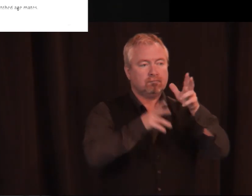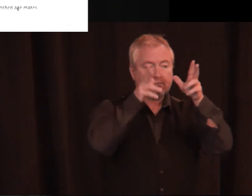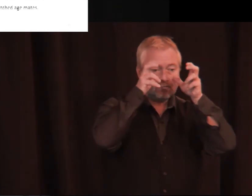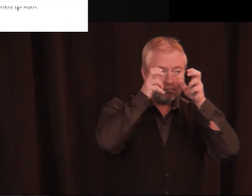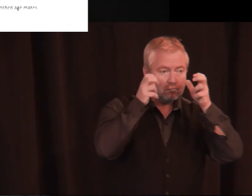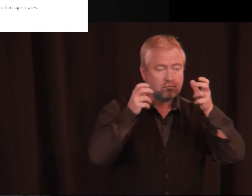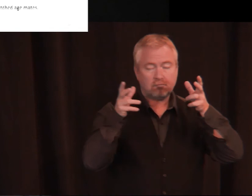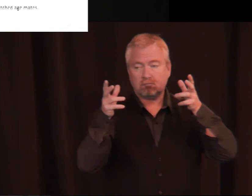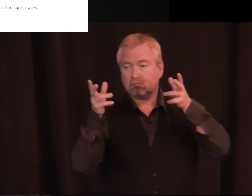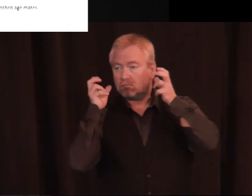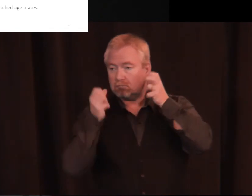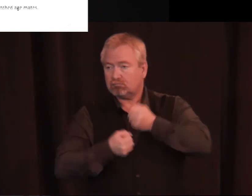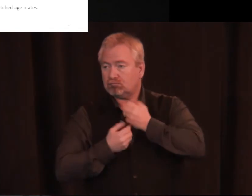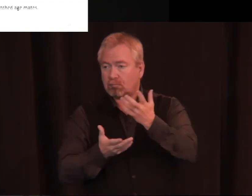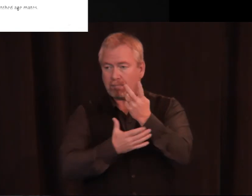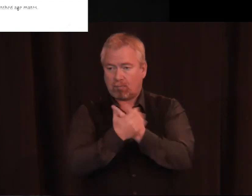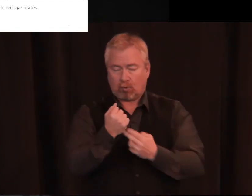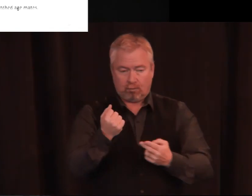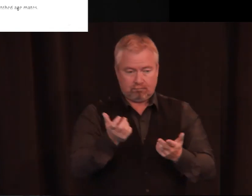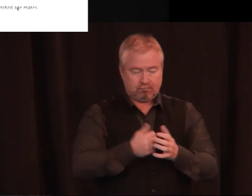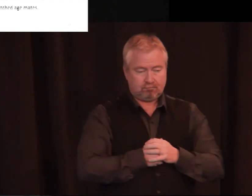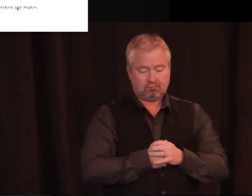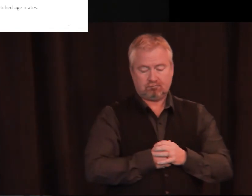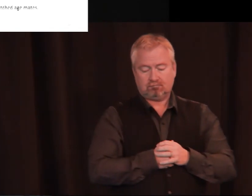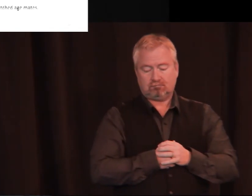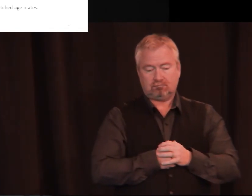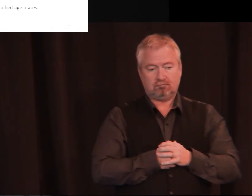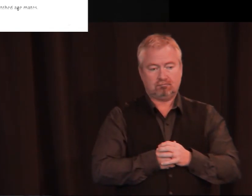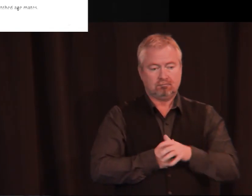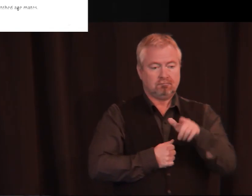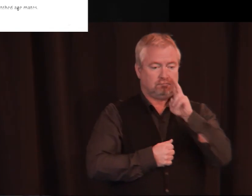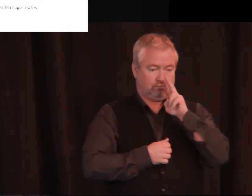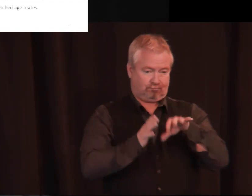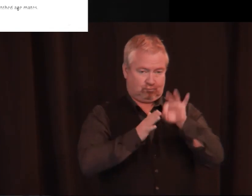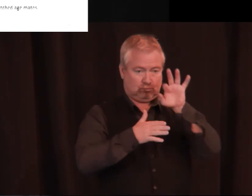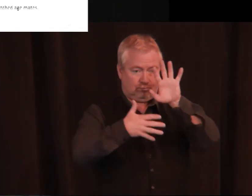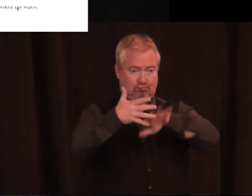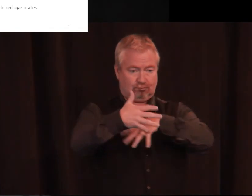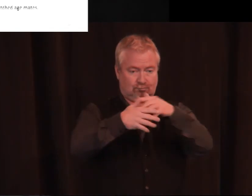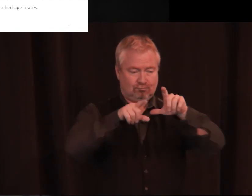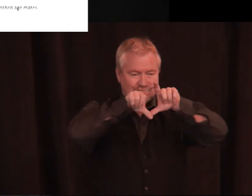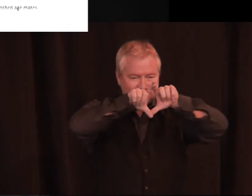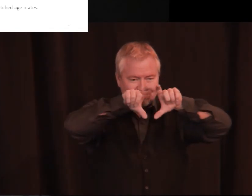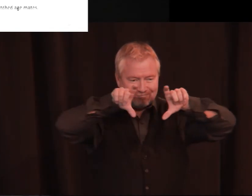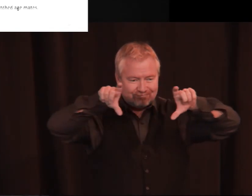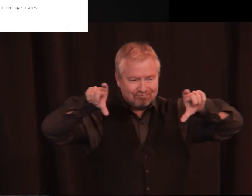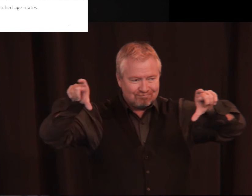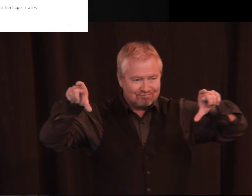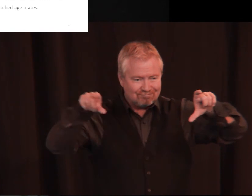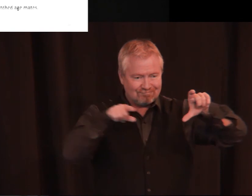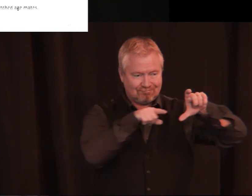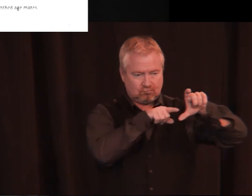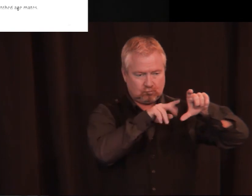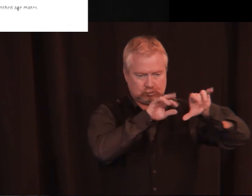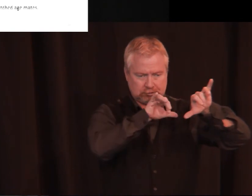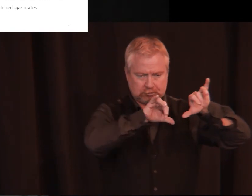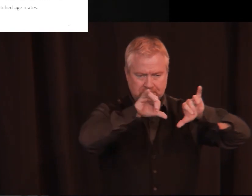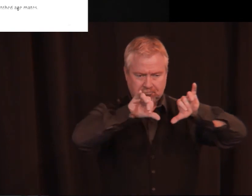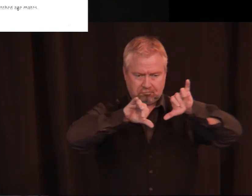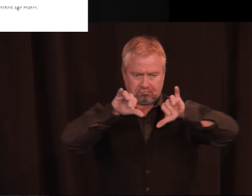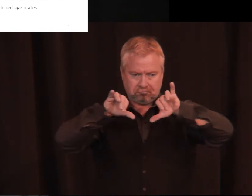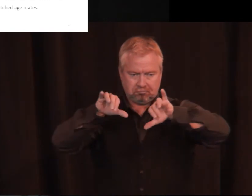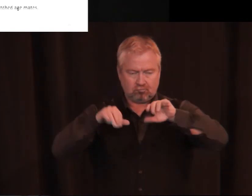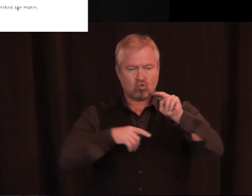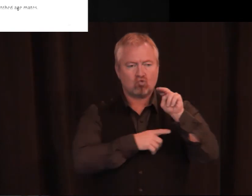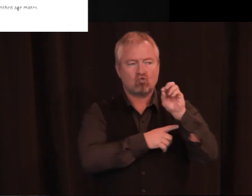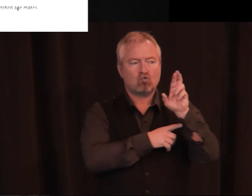And what we found was the hash region, again, shows the standard score norms for our standardized test.